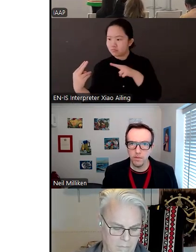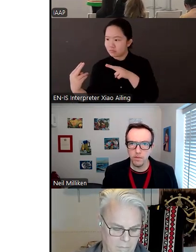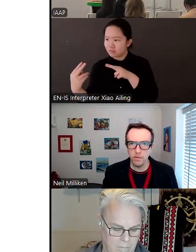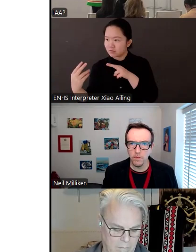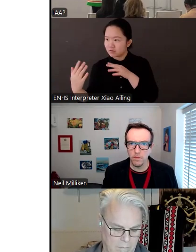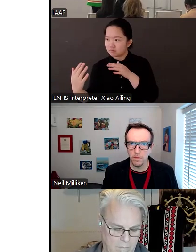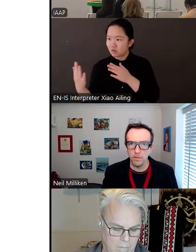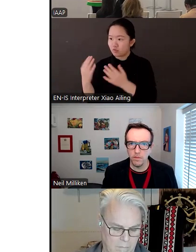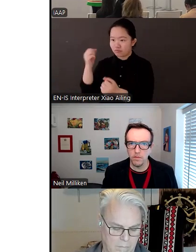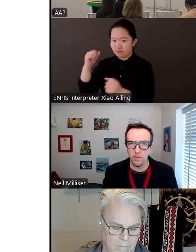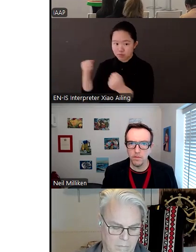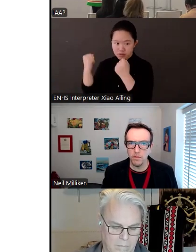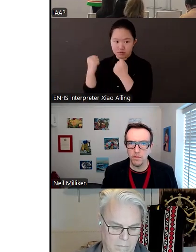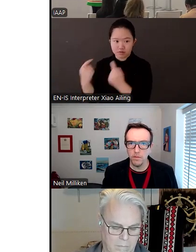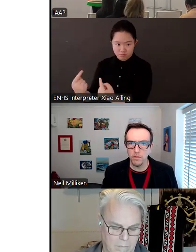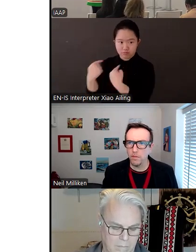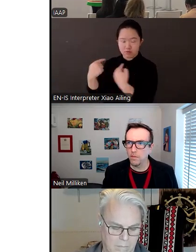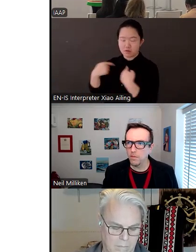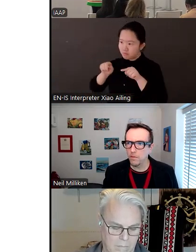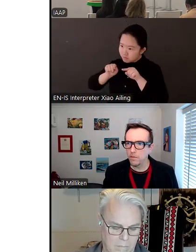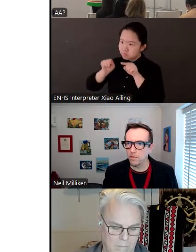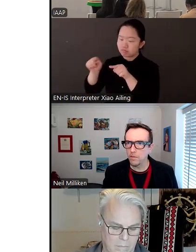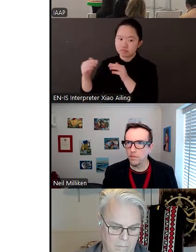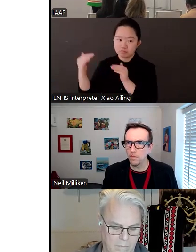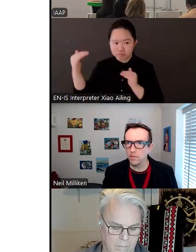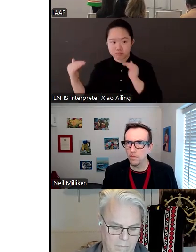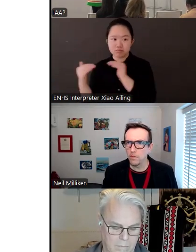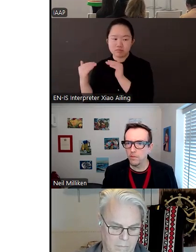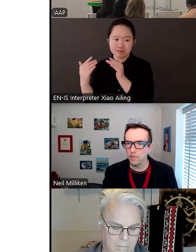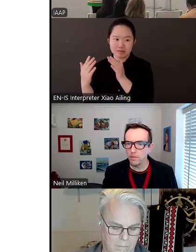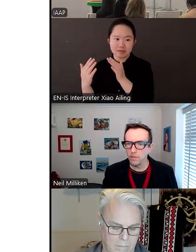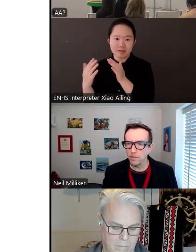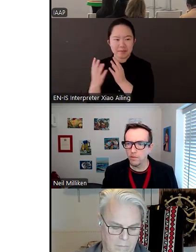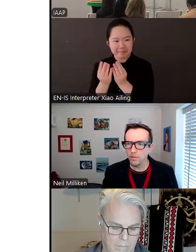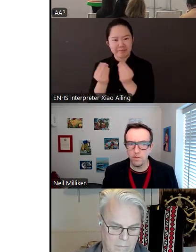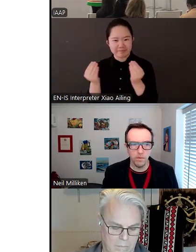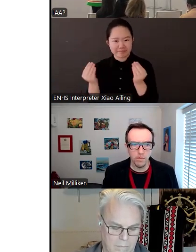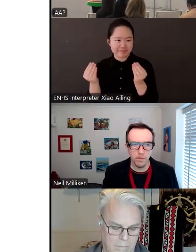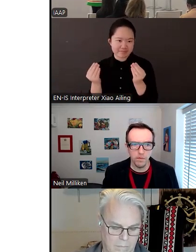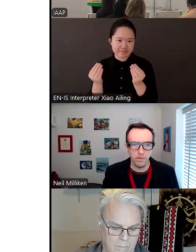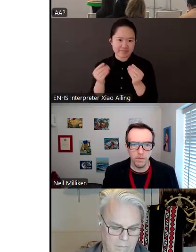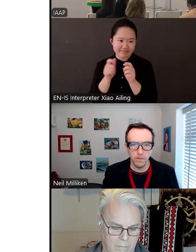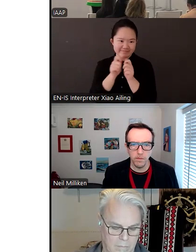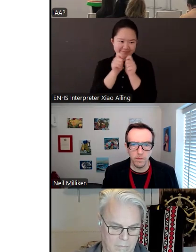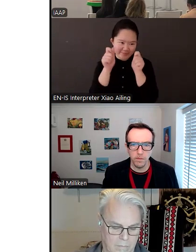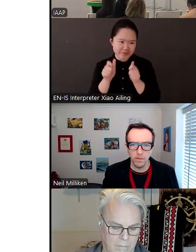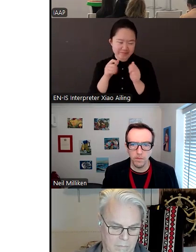and also wrote some articles about that whole process of navigating. Not necessarily.